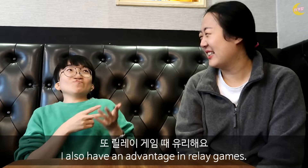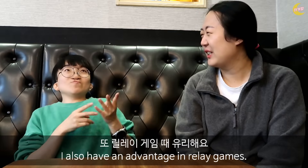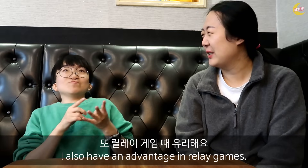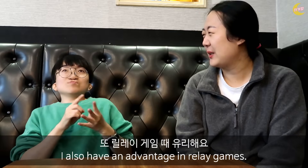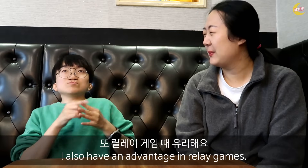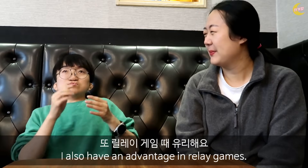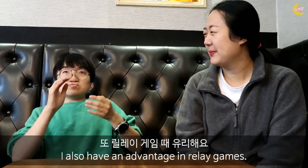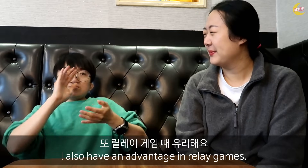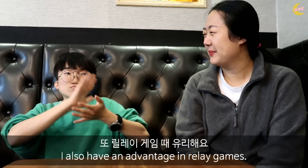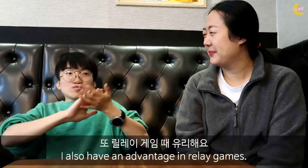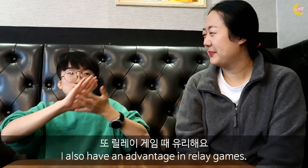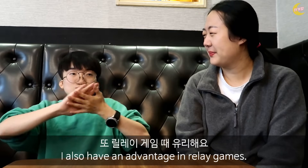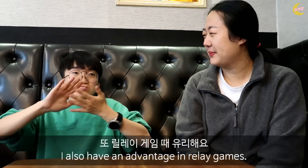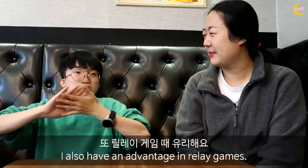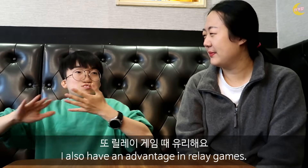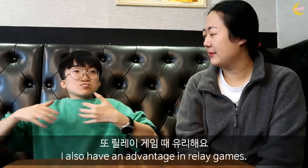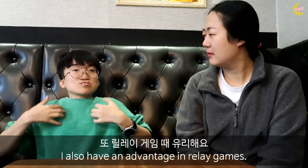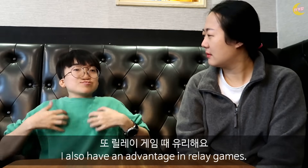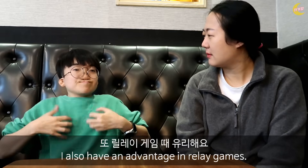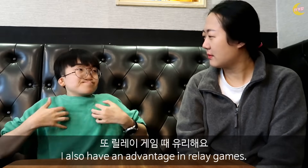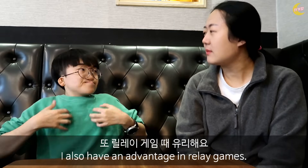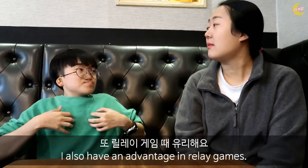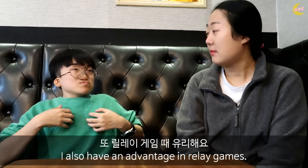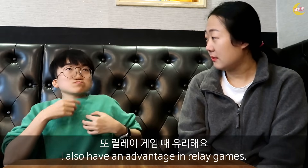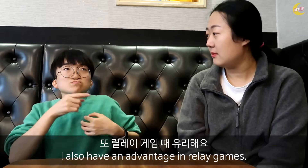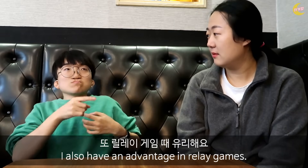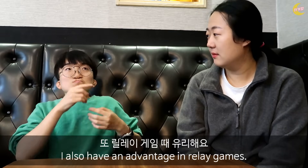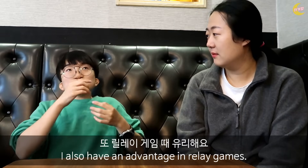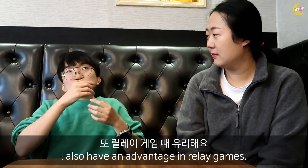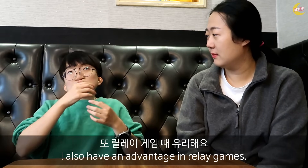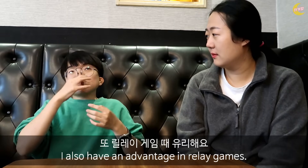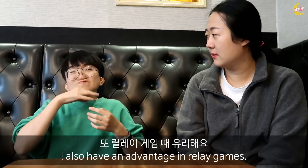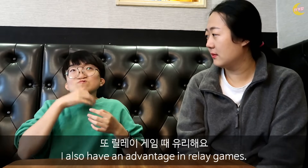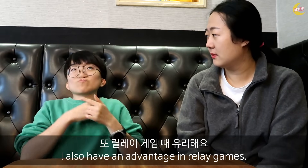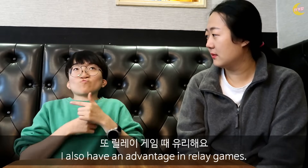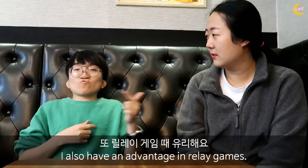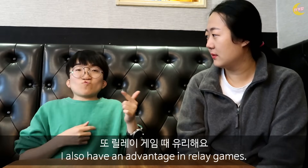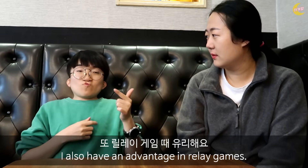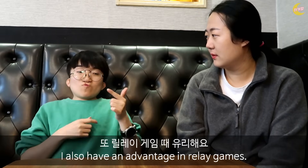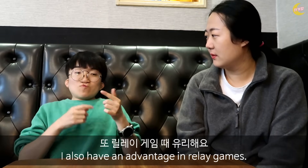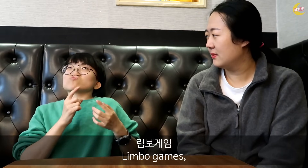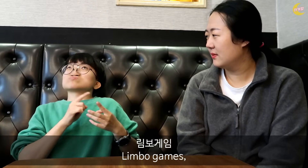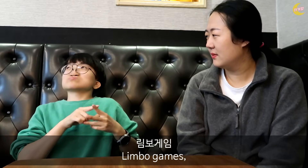I also have an advantage in relay games.